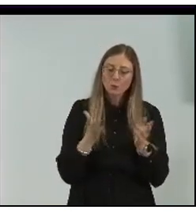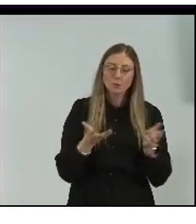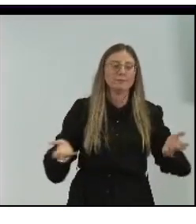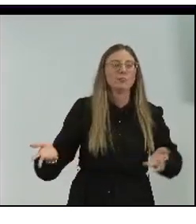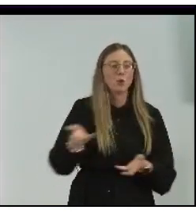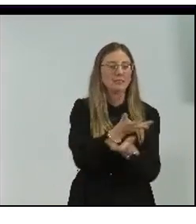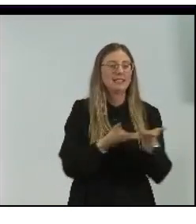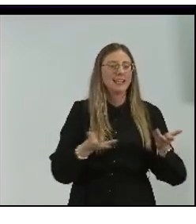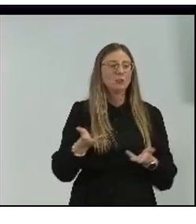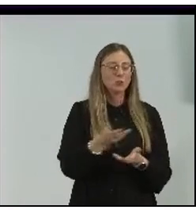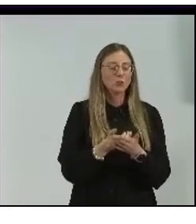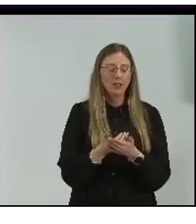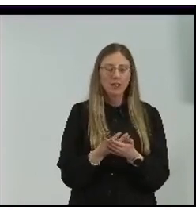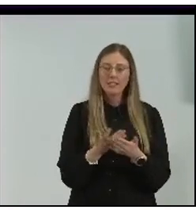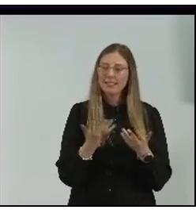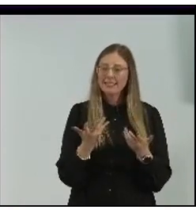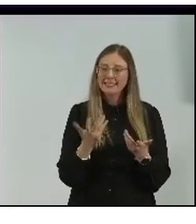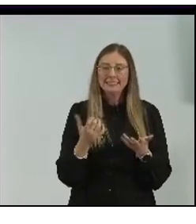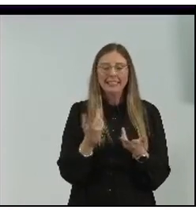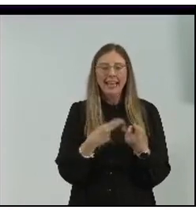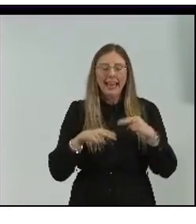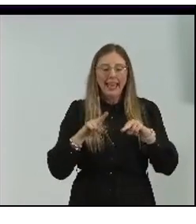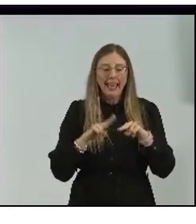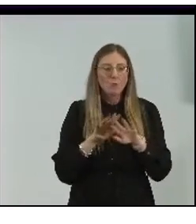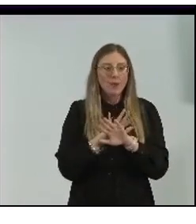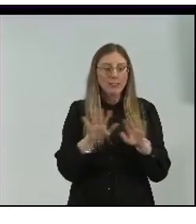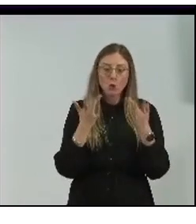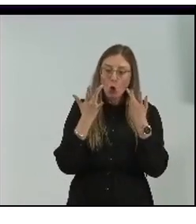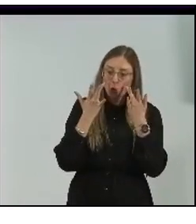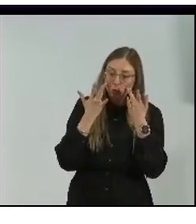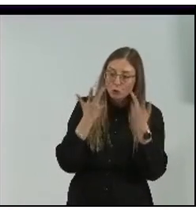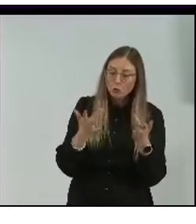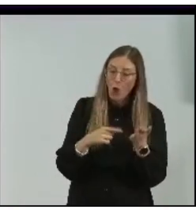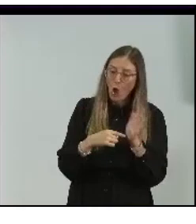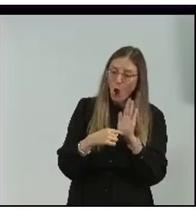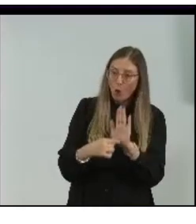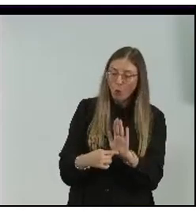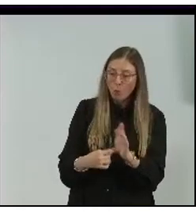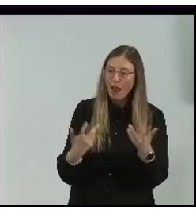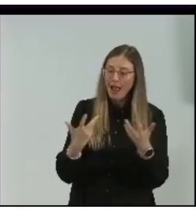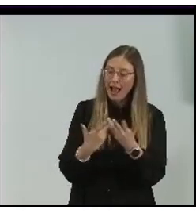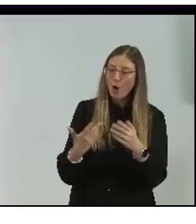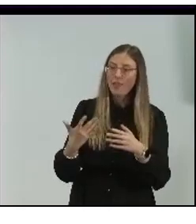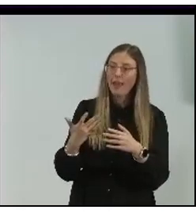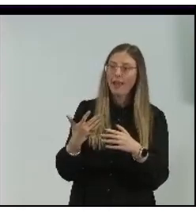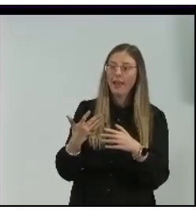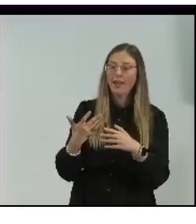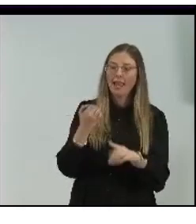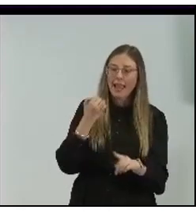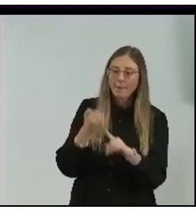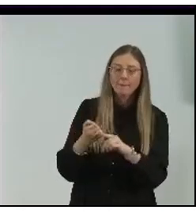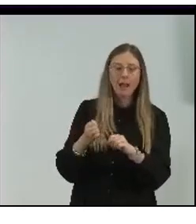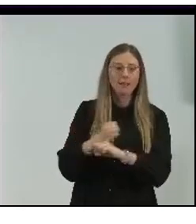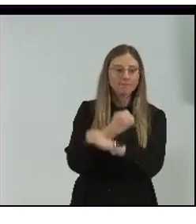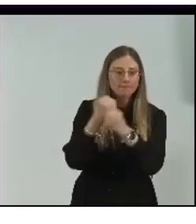But again, it's hollow if we don't show people that they can actually have an impact on, on the people that they're working with and their customers.